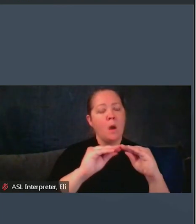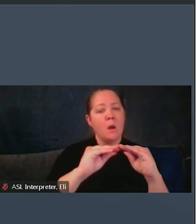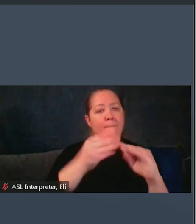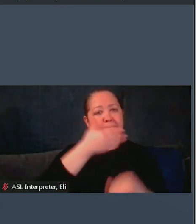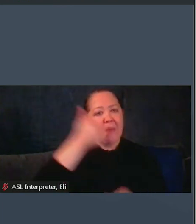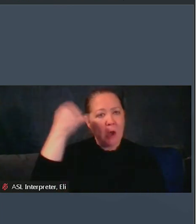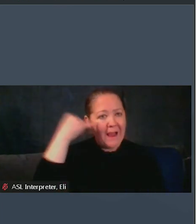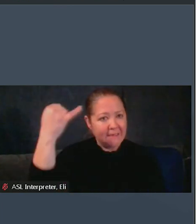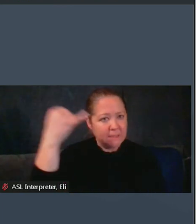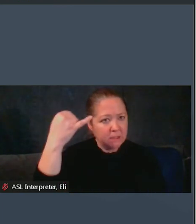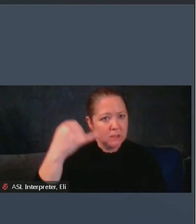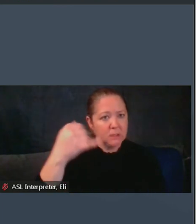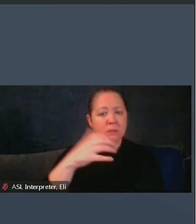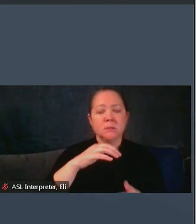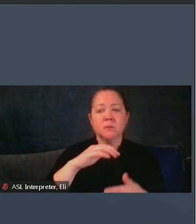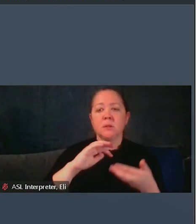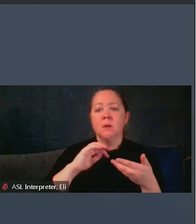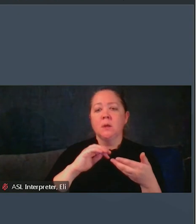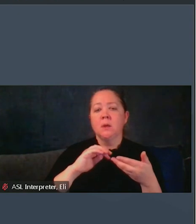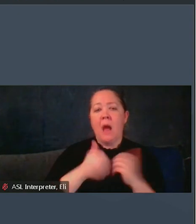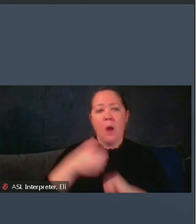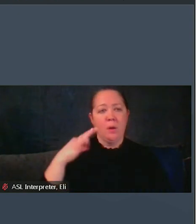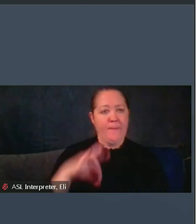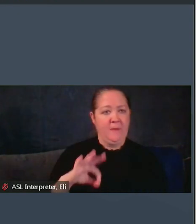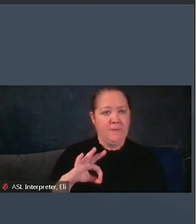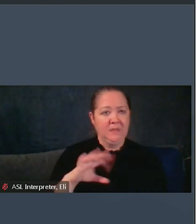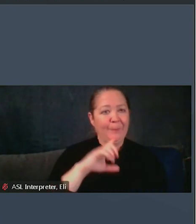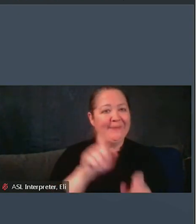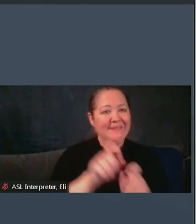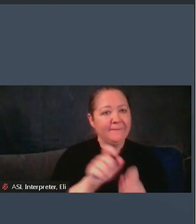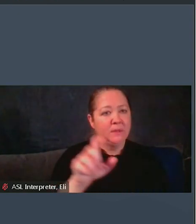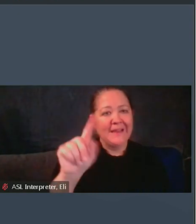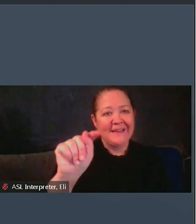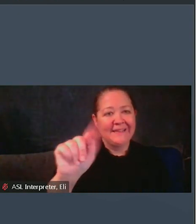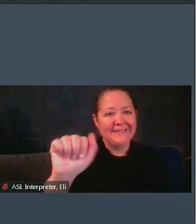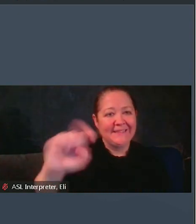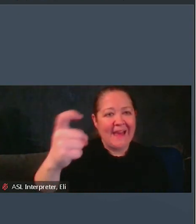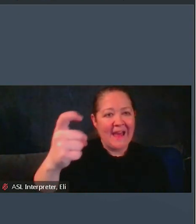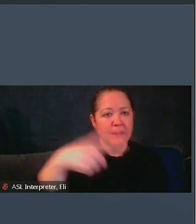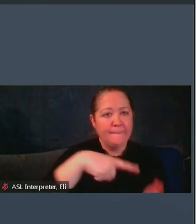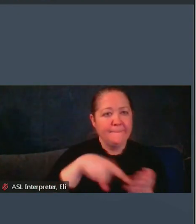tax, paying resident in this County. Thank you. Okay. Thank you so very much.